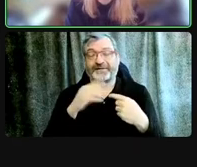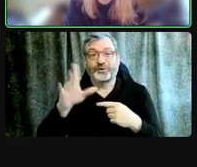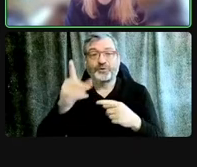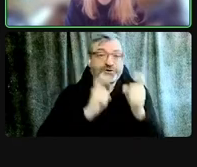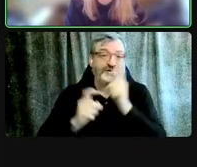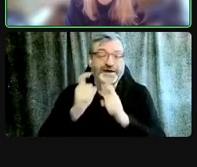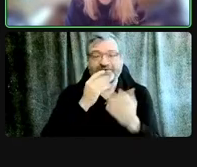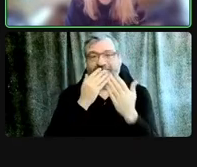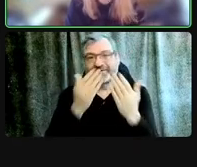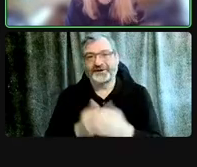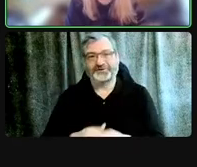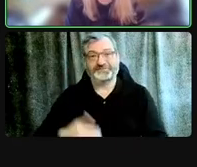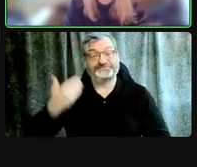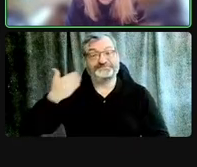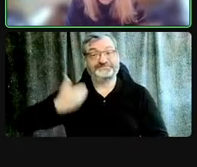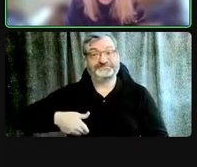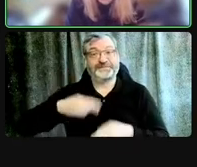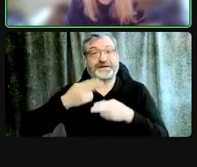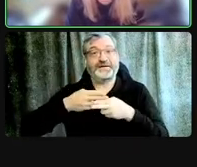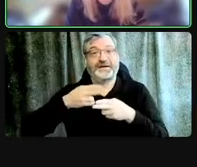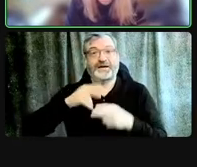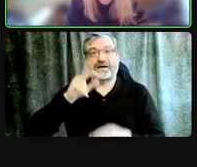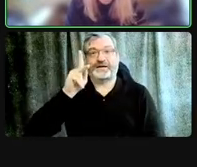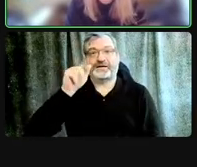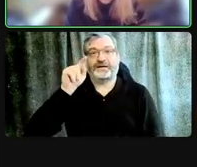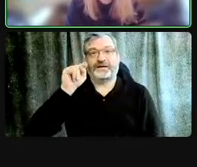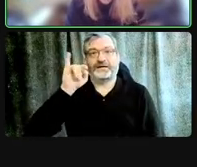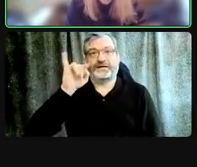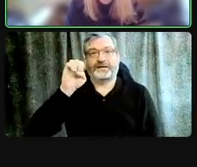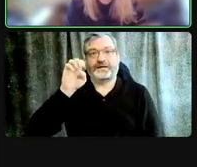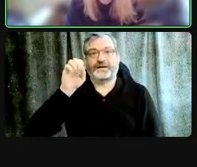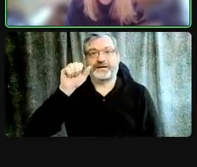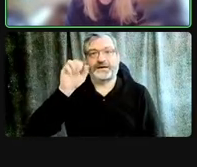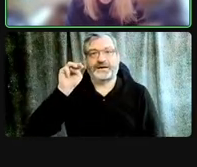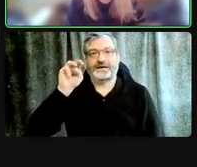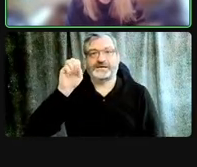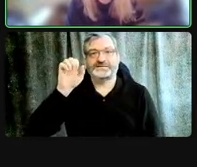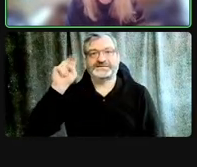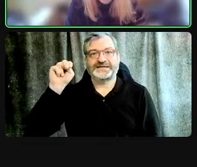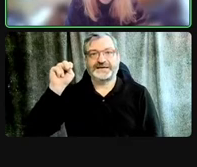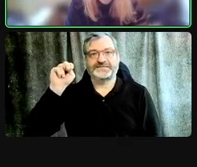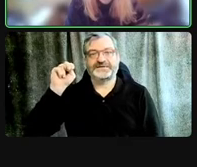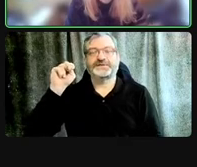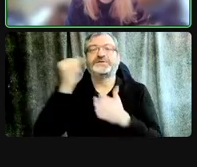I am the Director of Education at Outreach. I use she her pronouns.